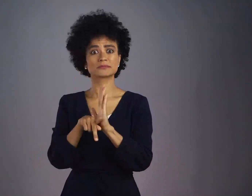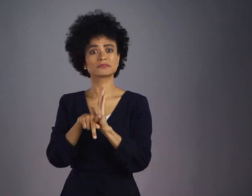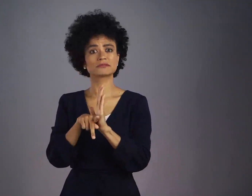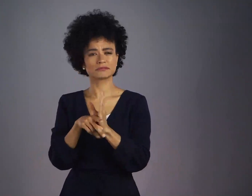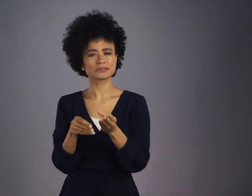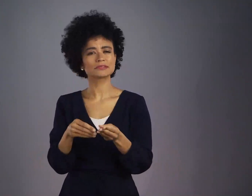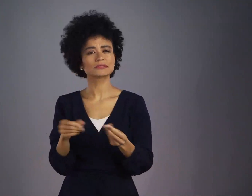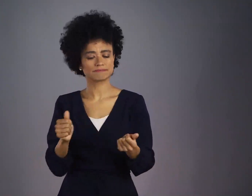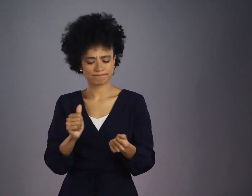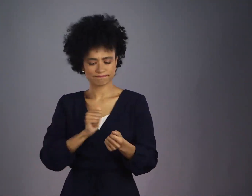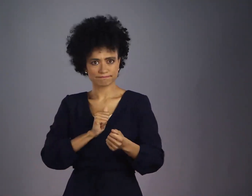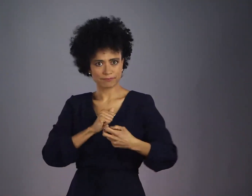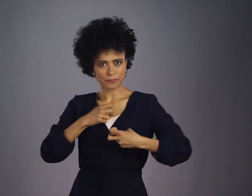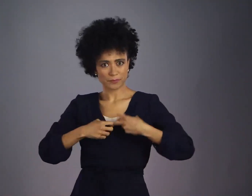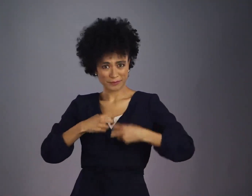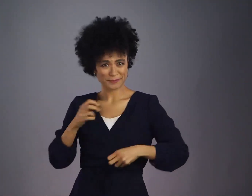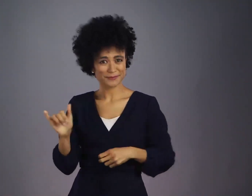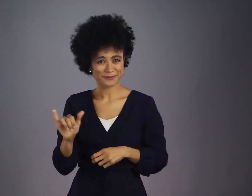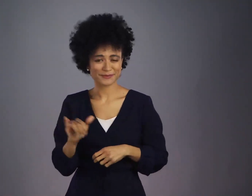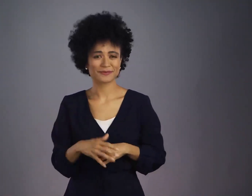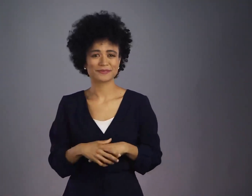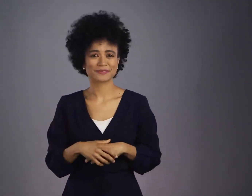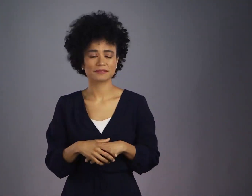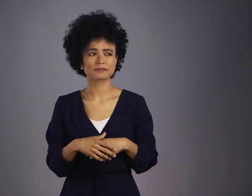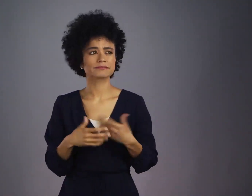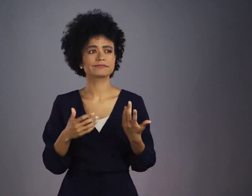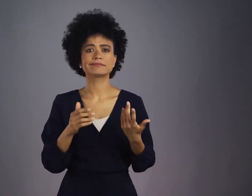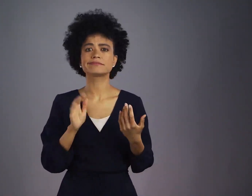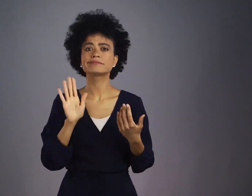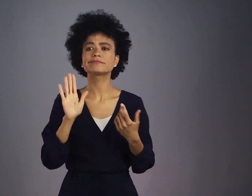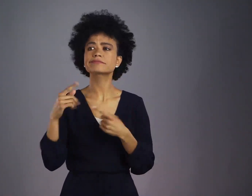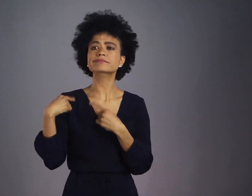When we do that we find it solves our problems too;